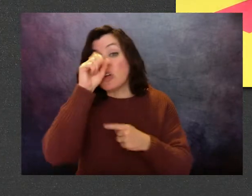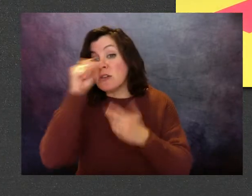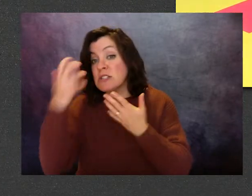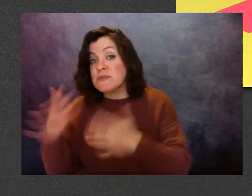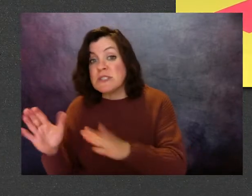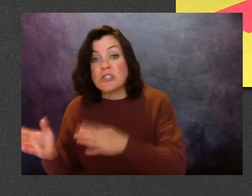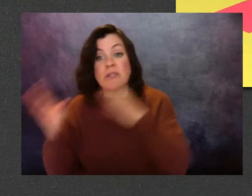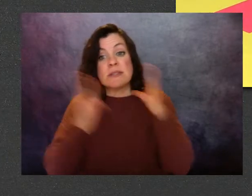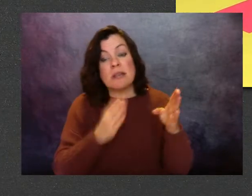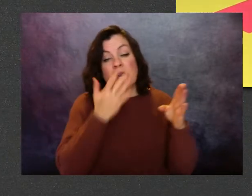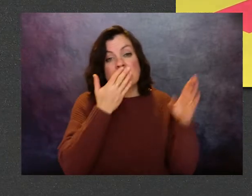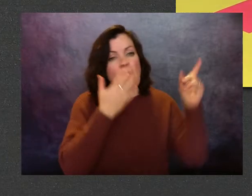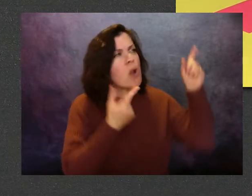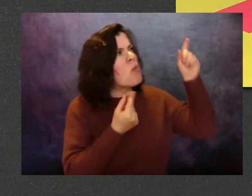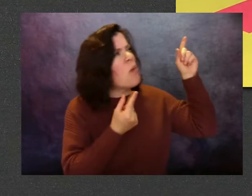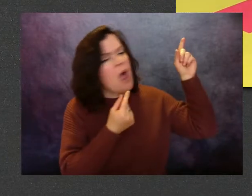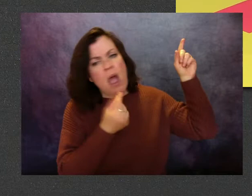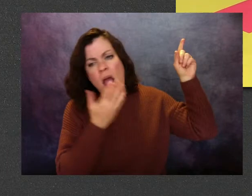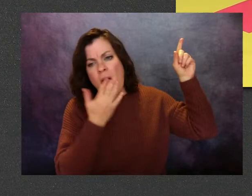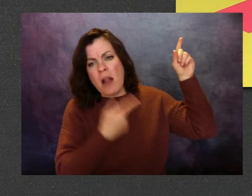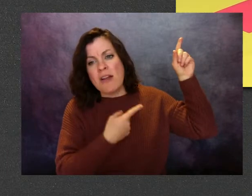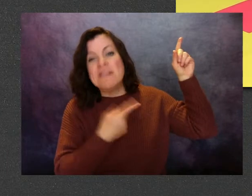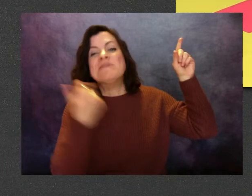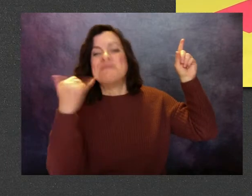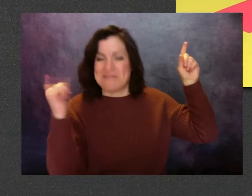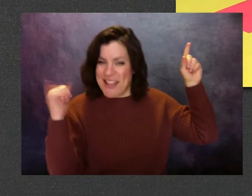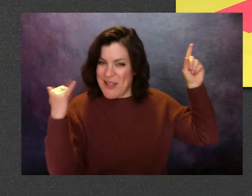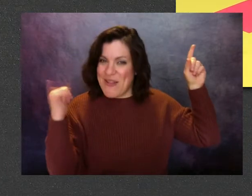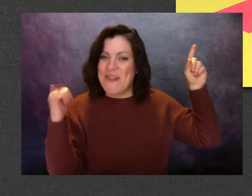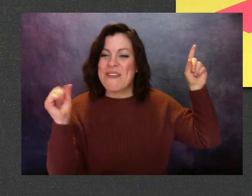What color is this friends? Yellow. All right.